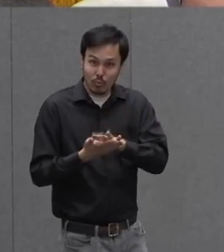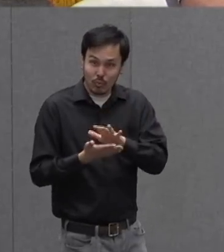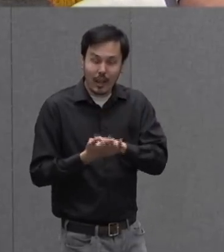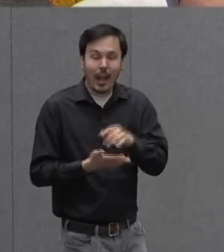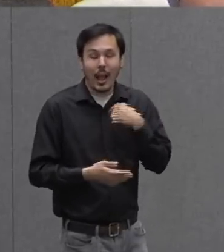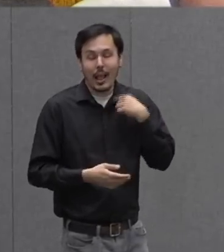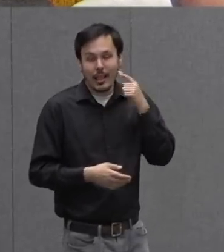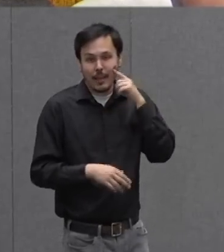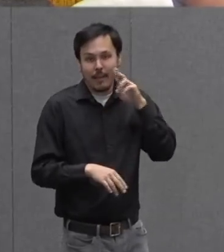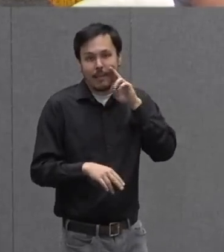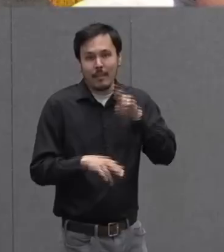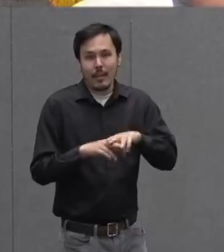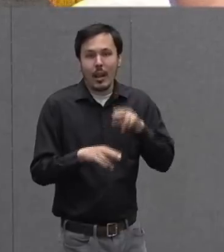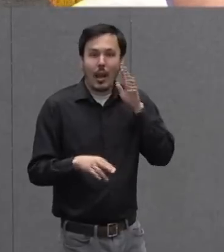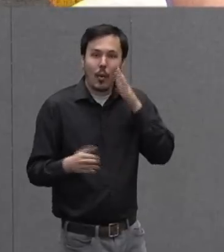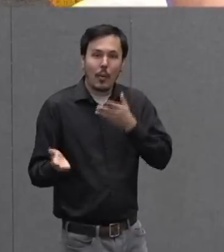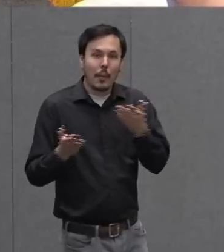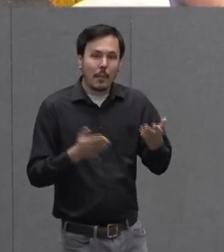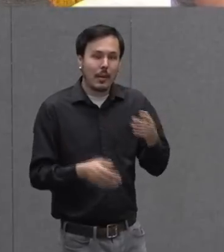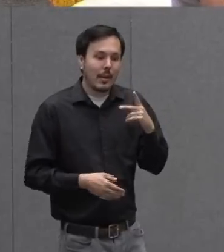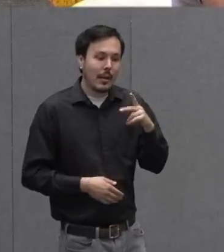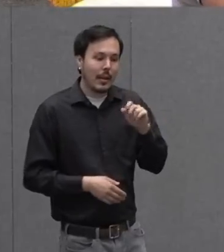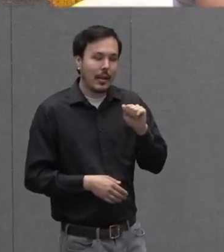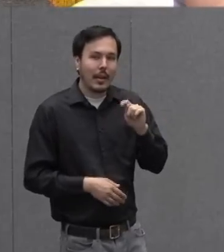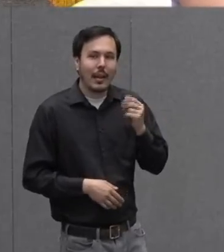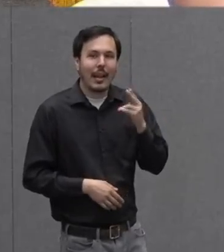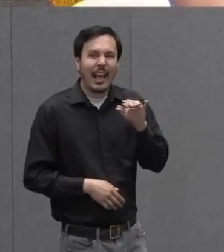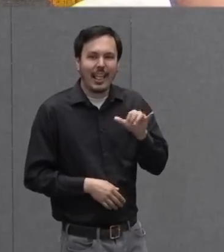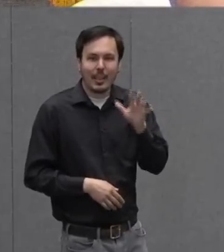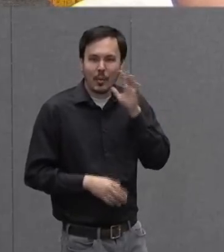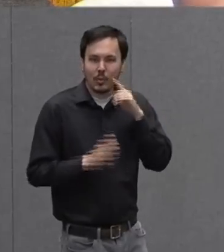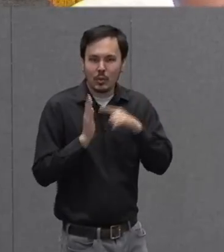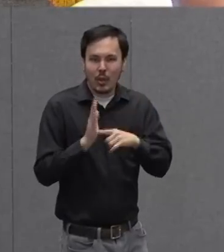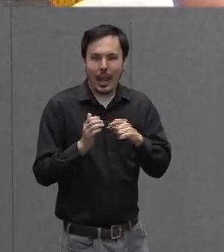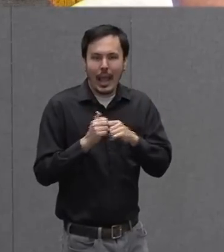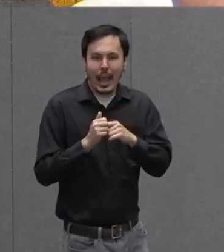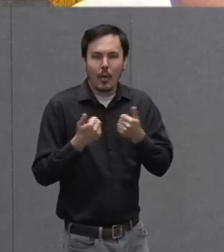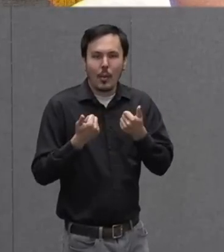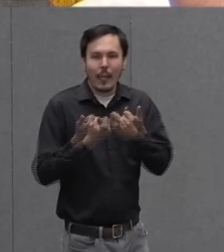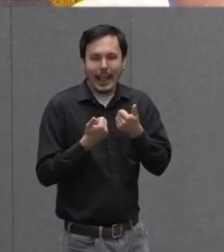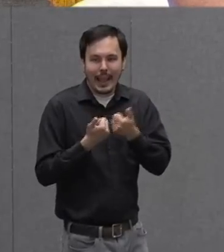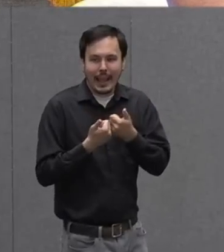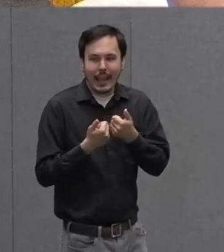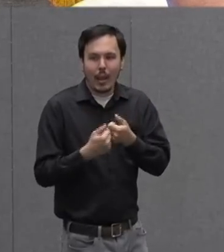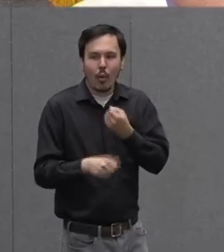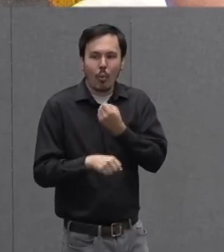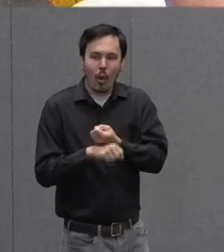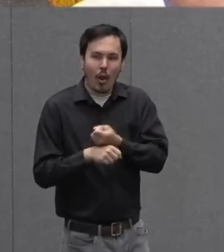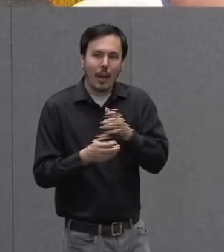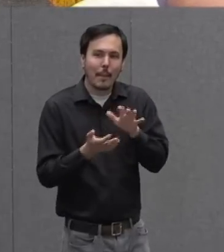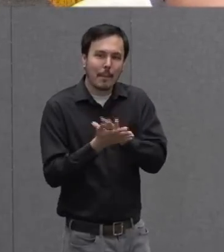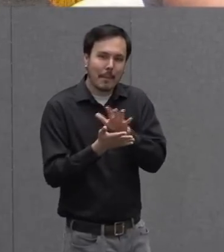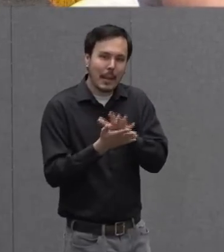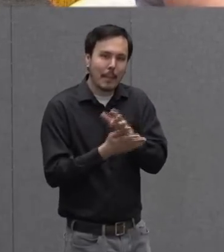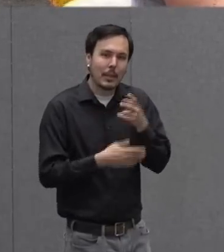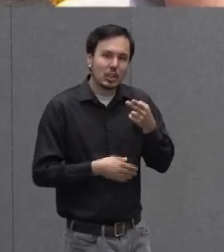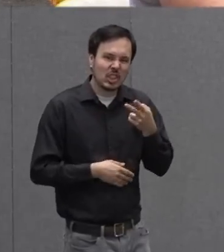and I'm gonna bring my friend up, Miss Kathy. We're gonna show you how to play rock, paper, scissors and how to graph our results.